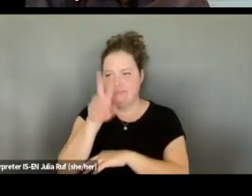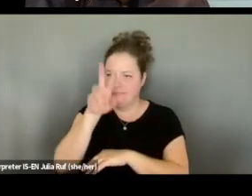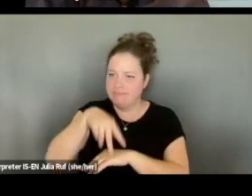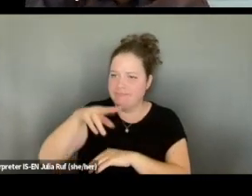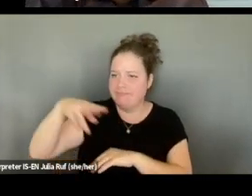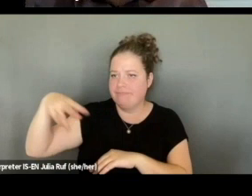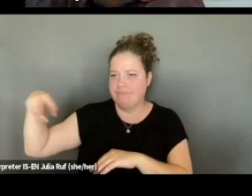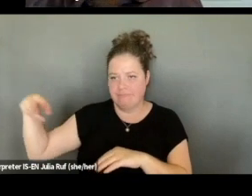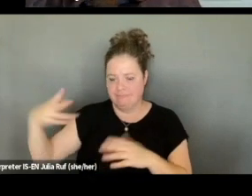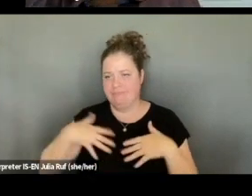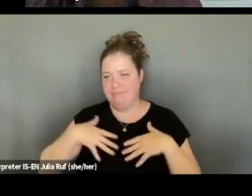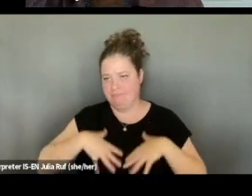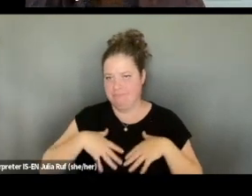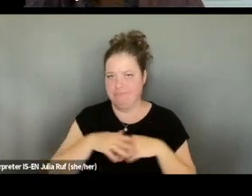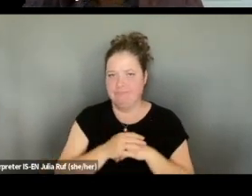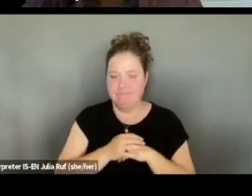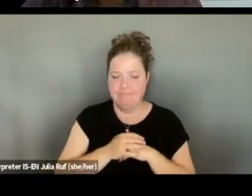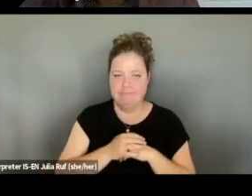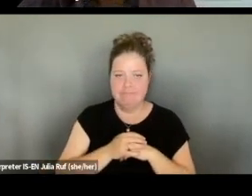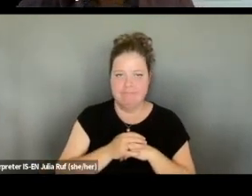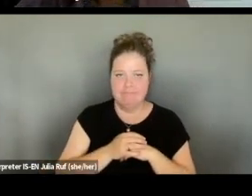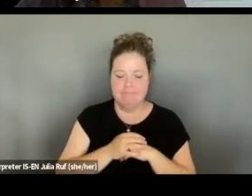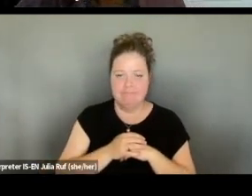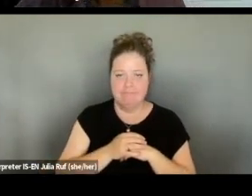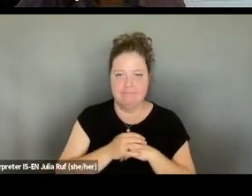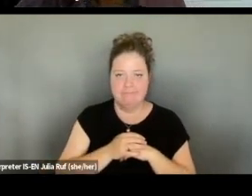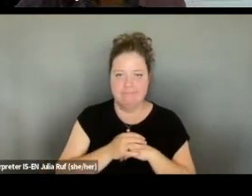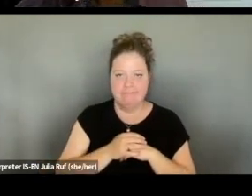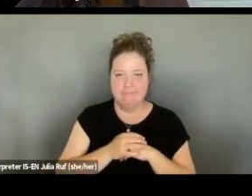it. And then, the other outcome is a